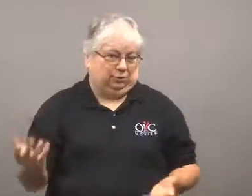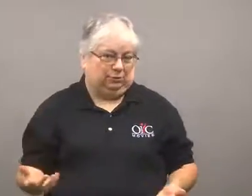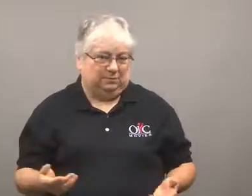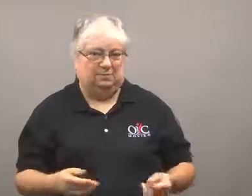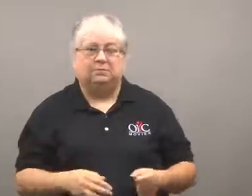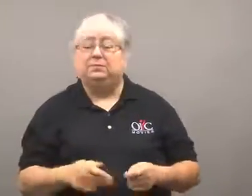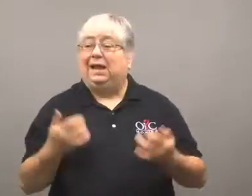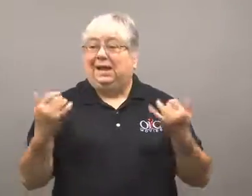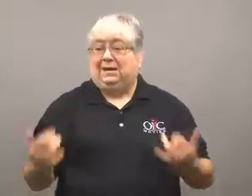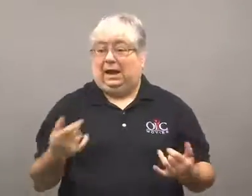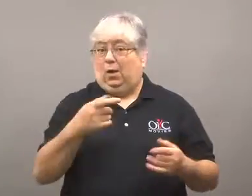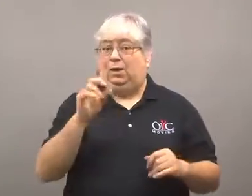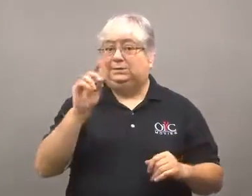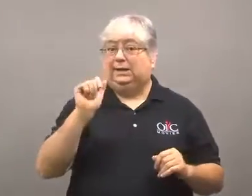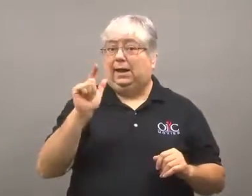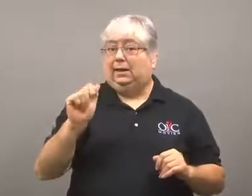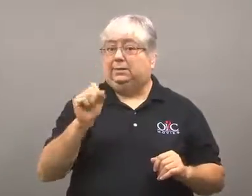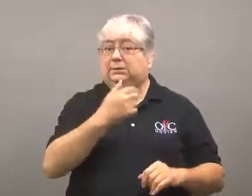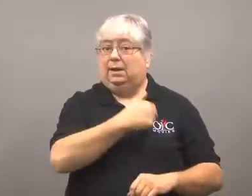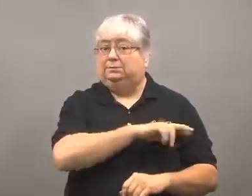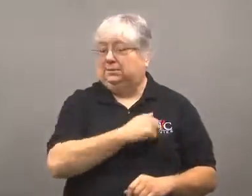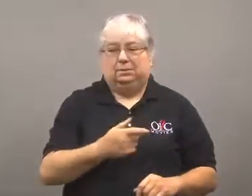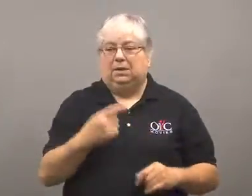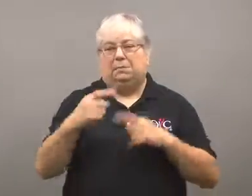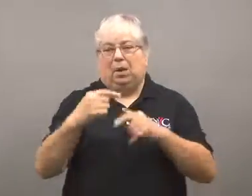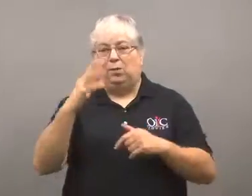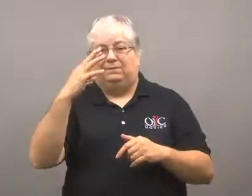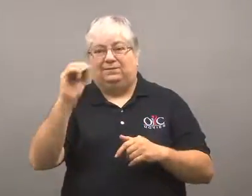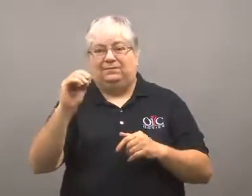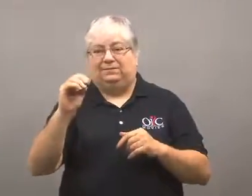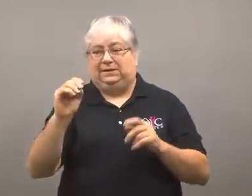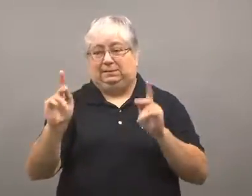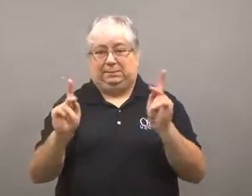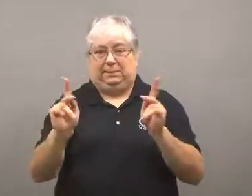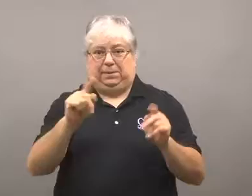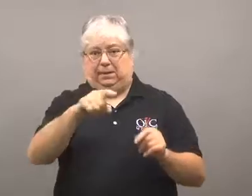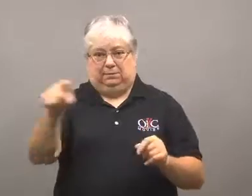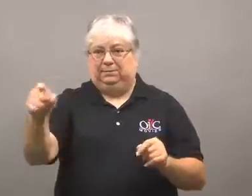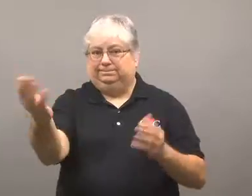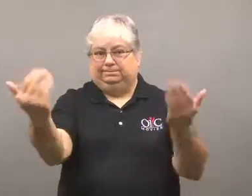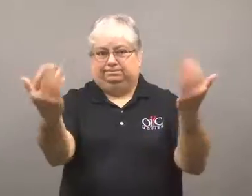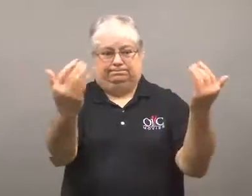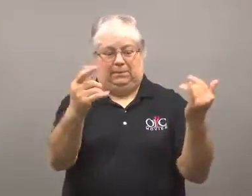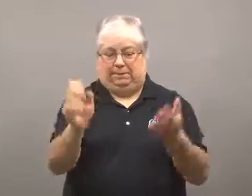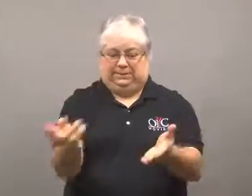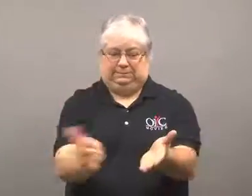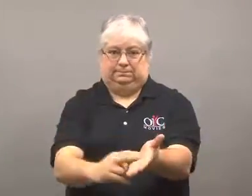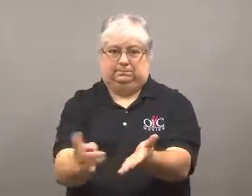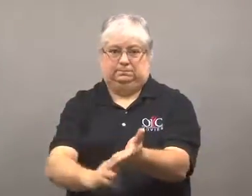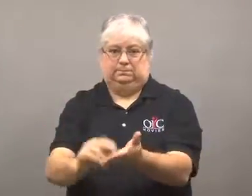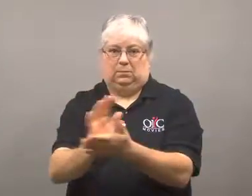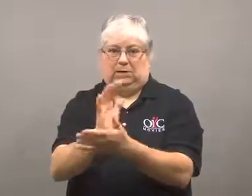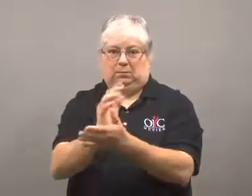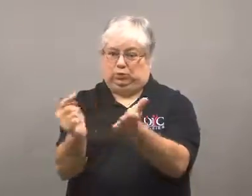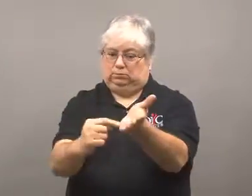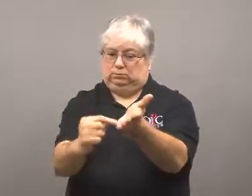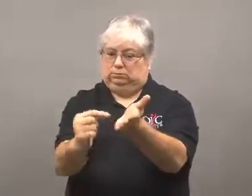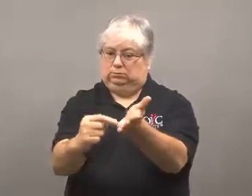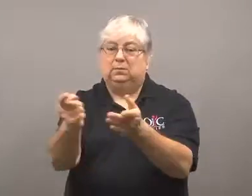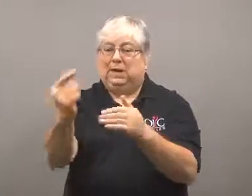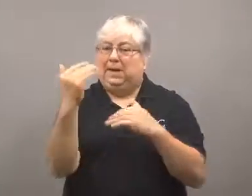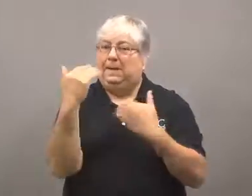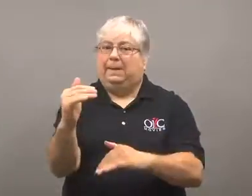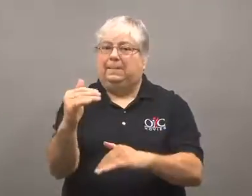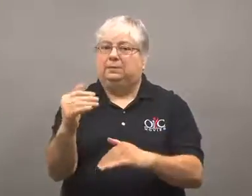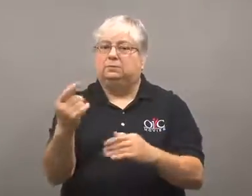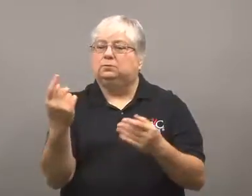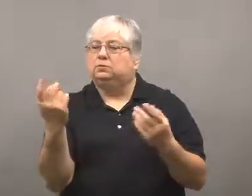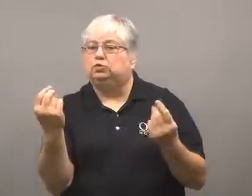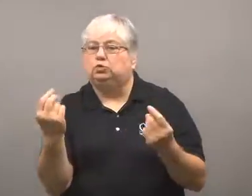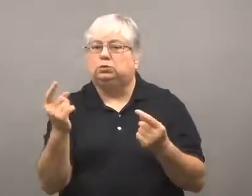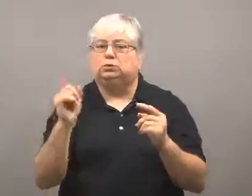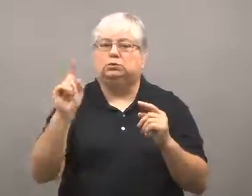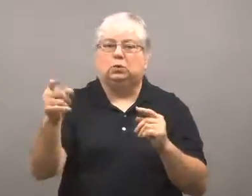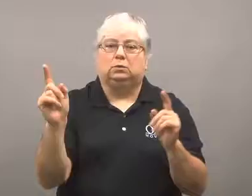50 people at the Dallas hospital had to sign documents.